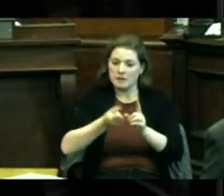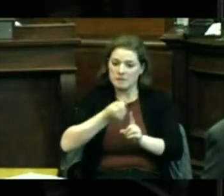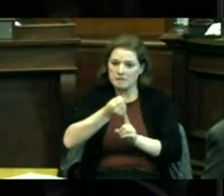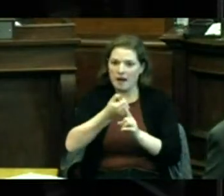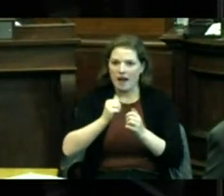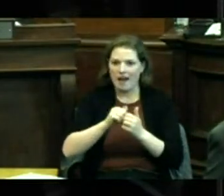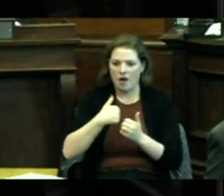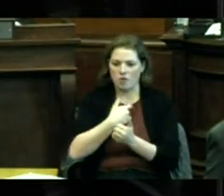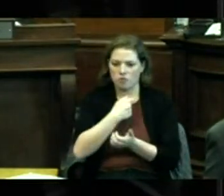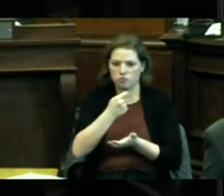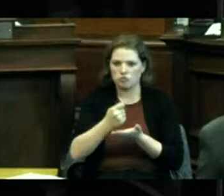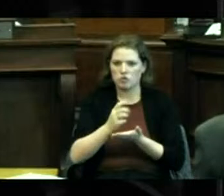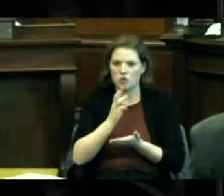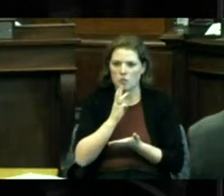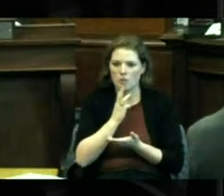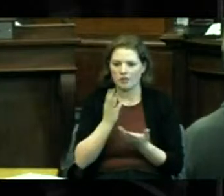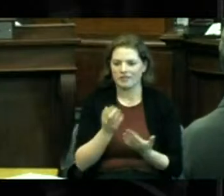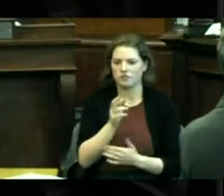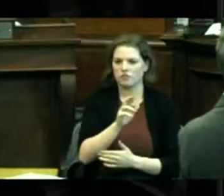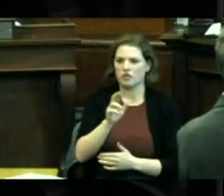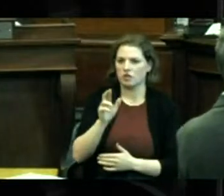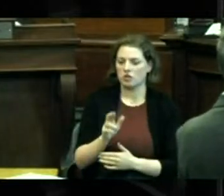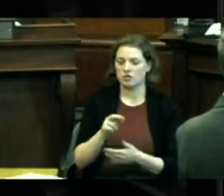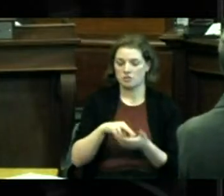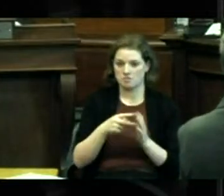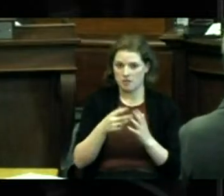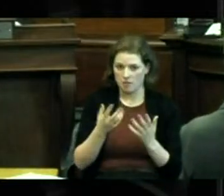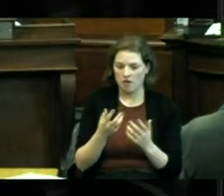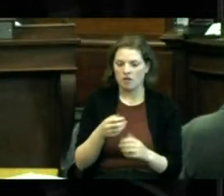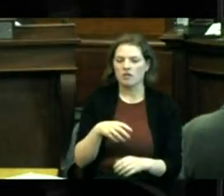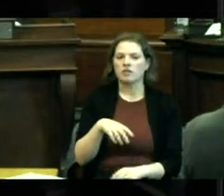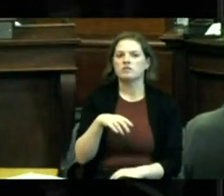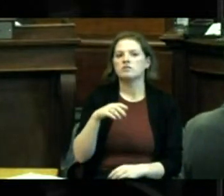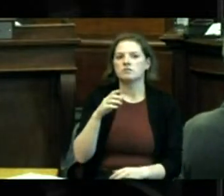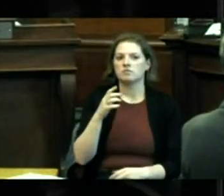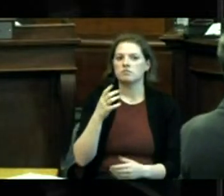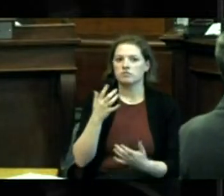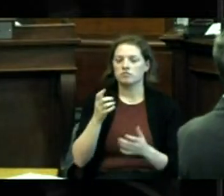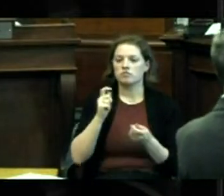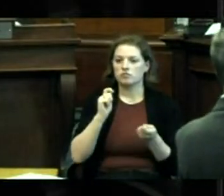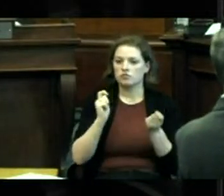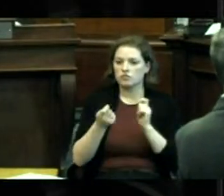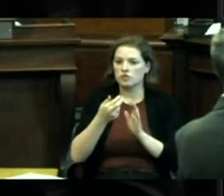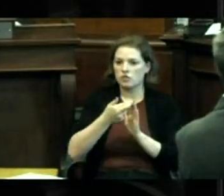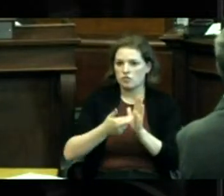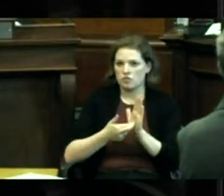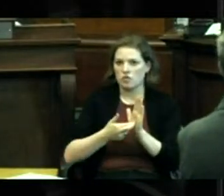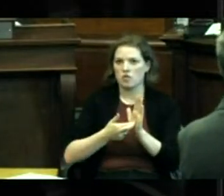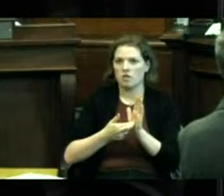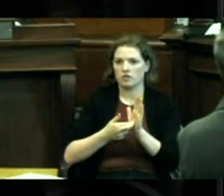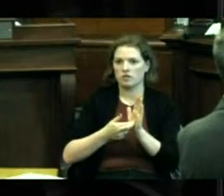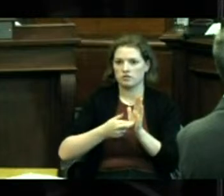was written had a big impact on the way we treat our water here